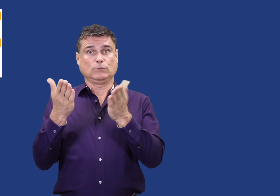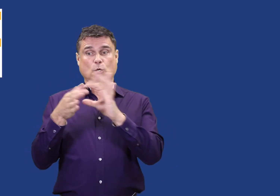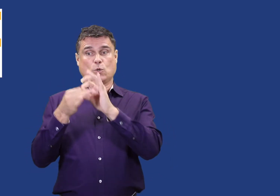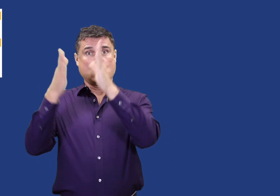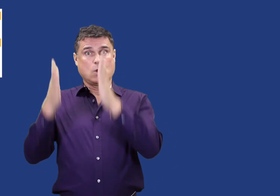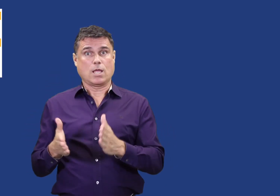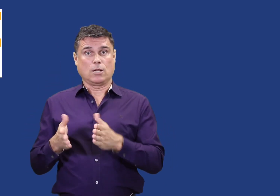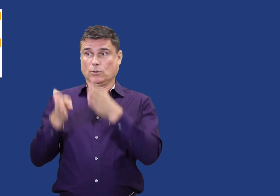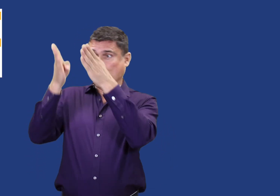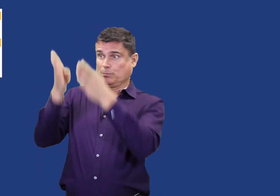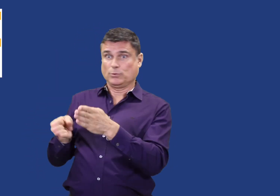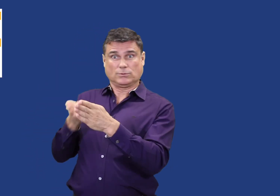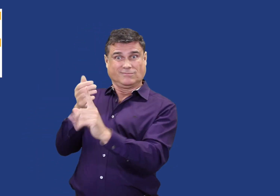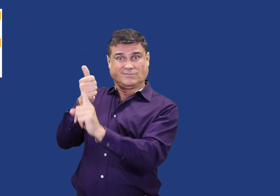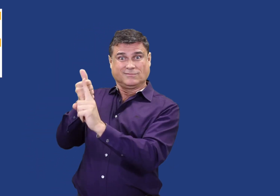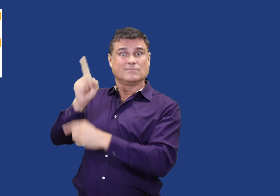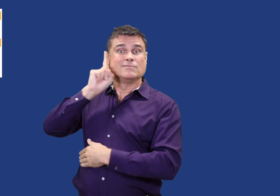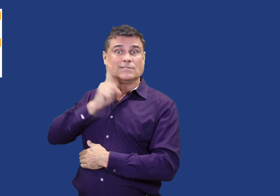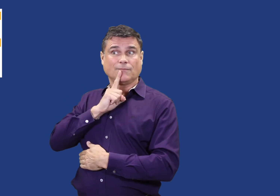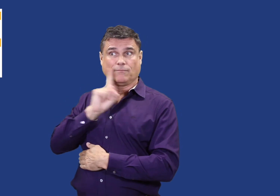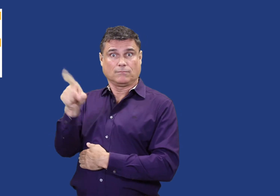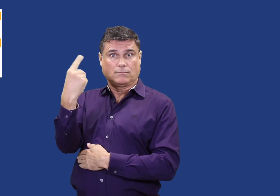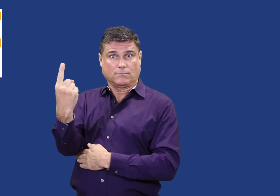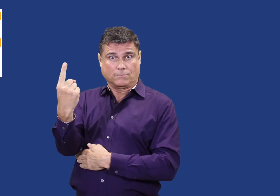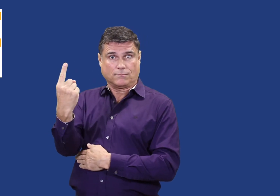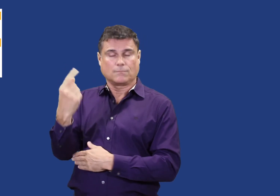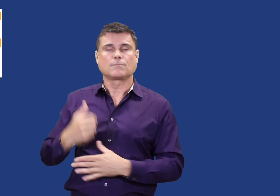2. MORE THAN ONE DEAF PERSON AS SERVICE COORDINATOR